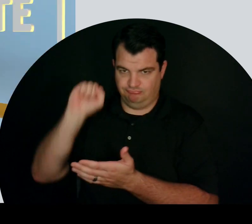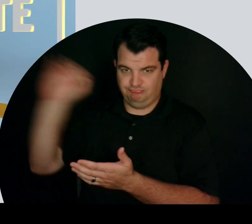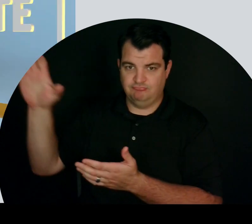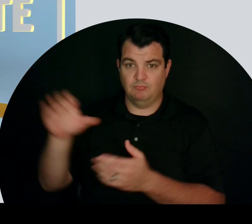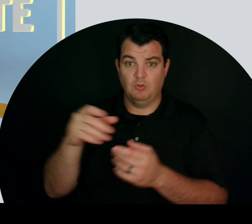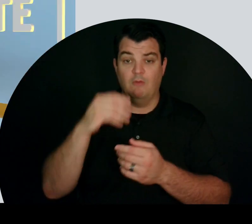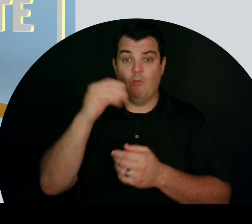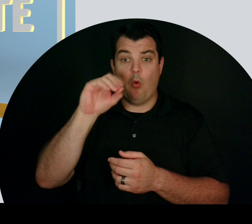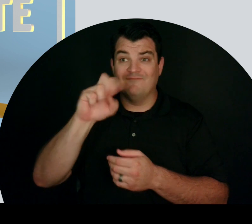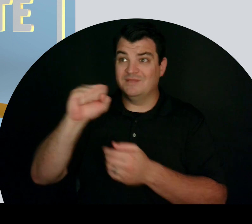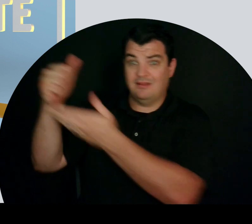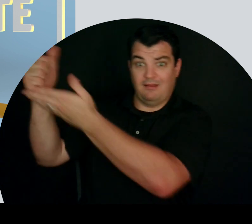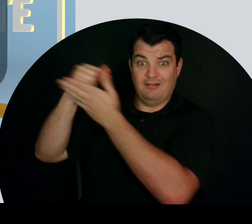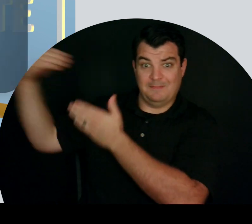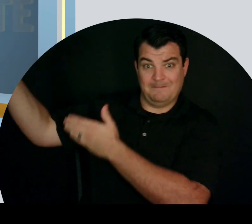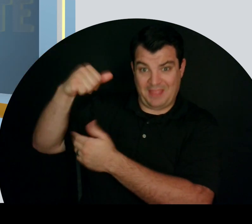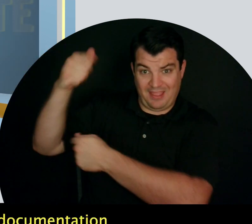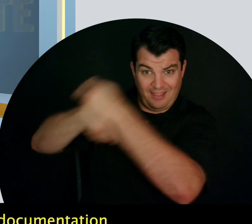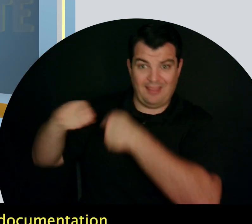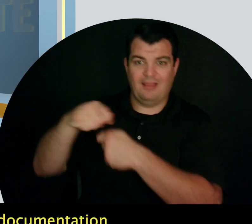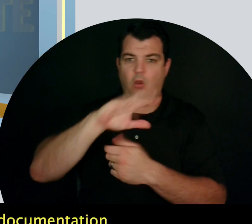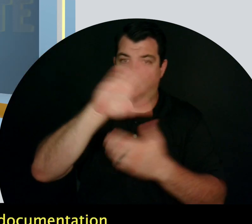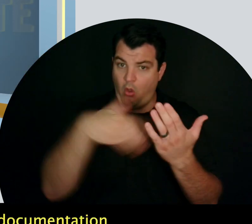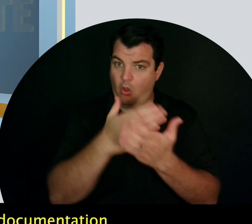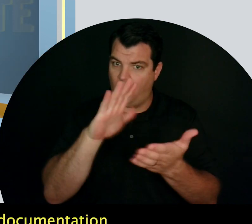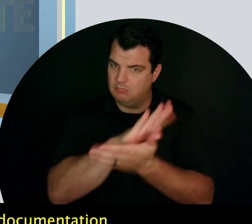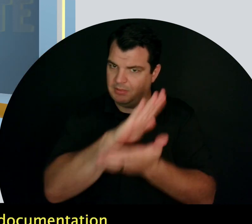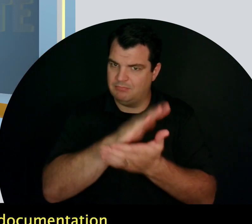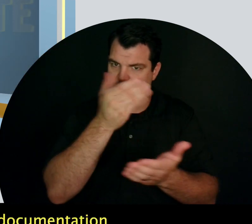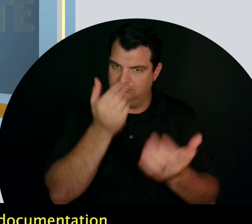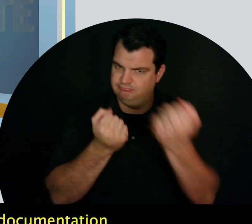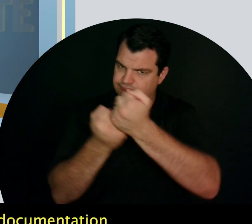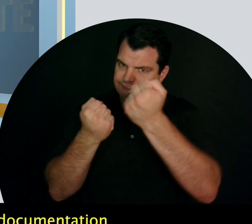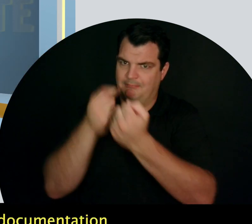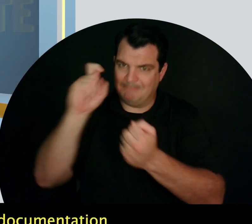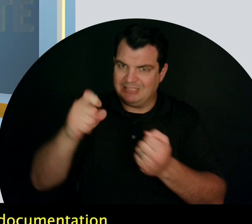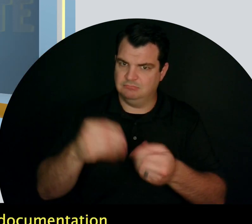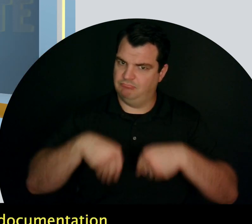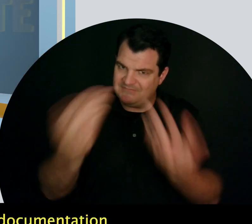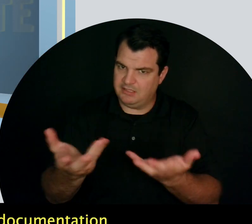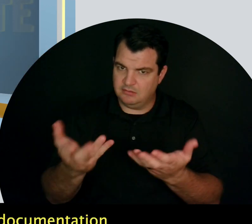In order for OVS to pay a medical bill, the bill and all supporting documentation must be submitted.